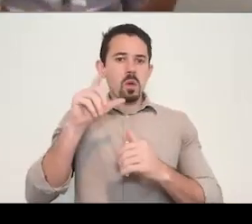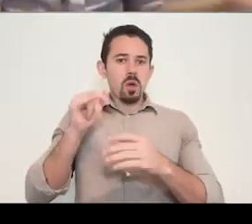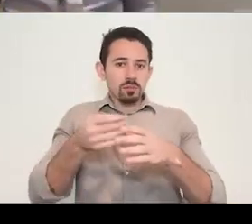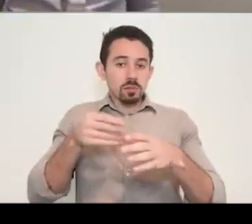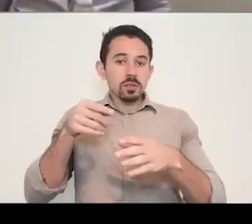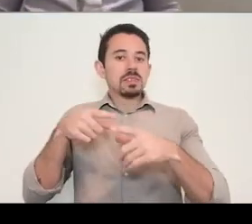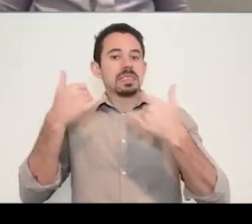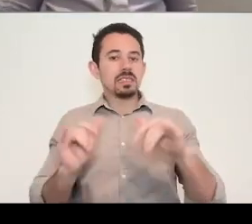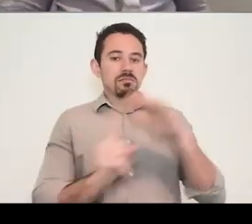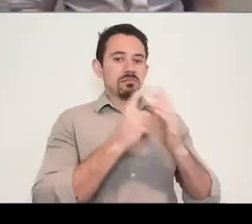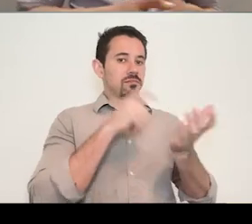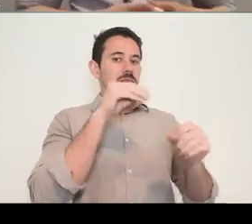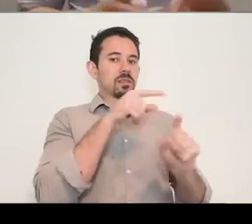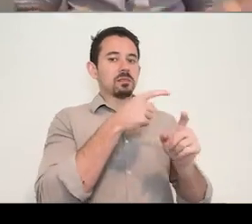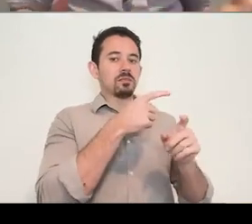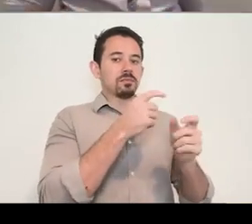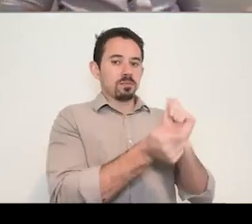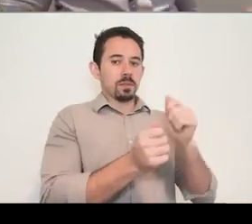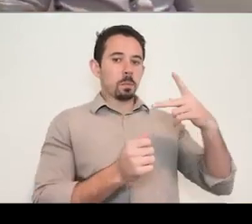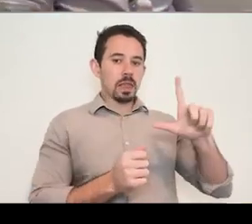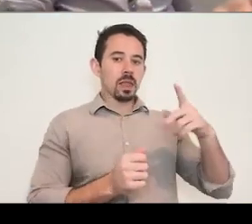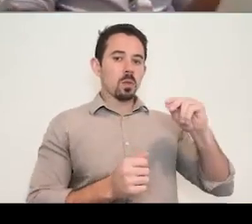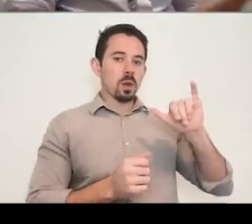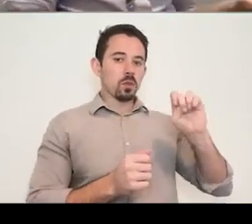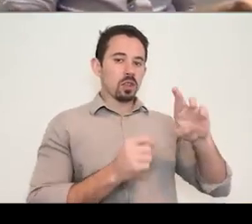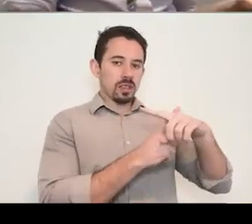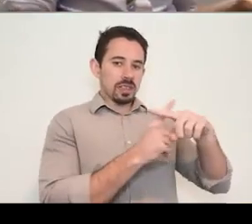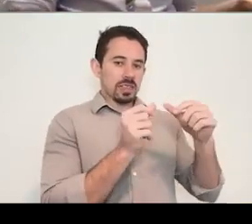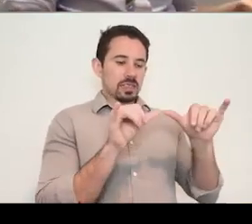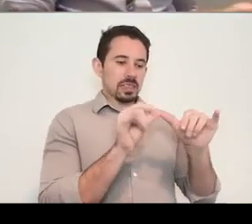Okay so at this point we have discovered that PelA hydrolase activity decreases adherence